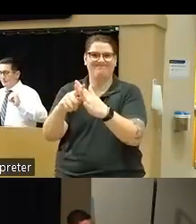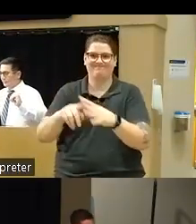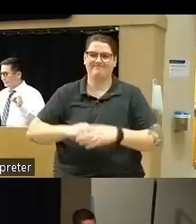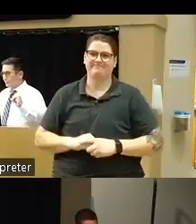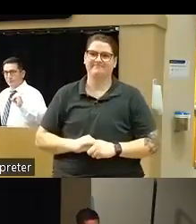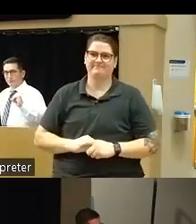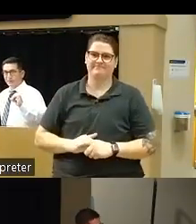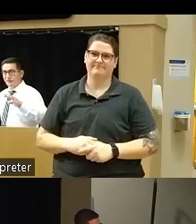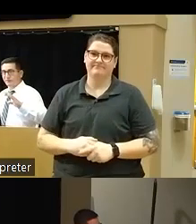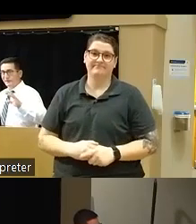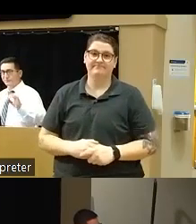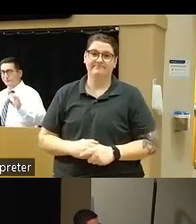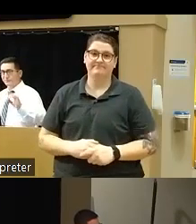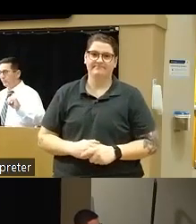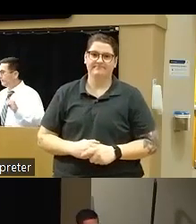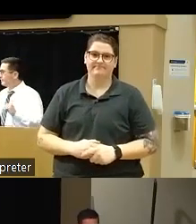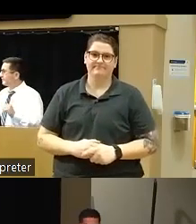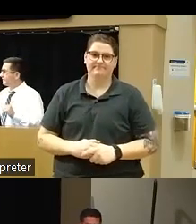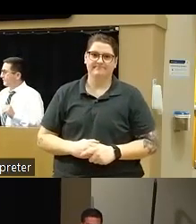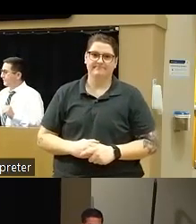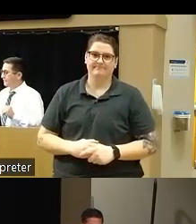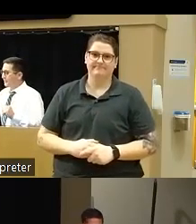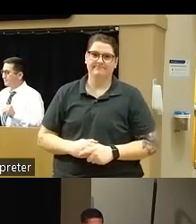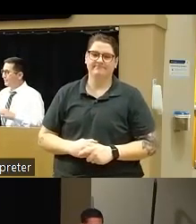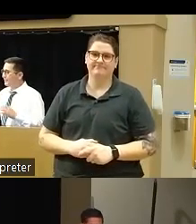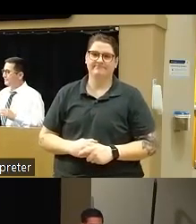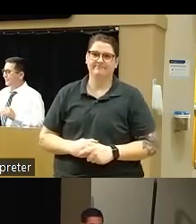um and so I'm going to hopefully there's enough time to go through everything that I put on